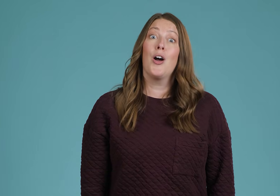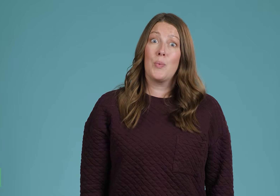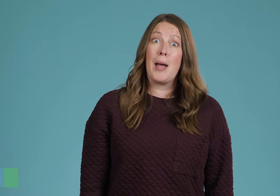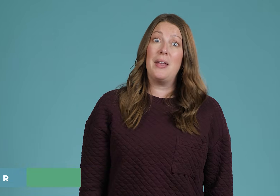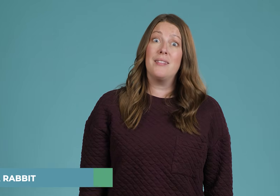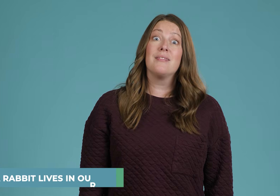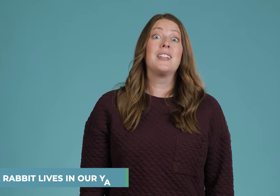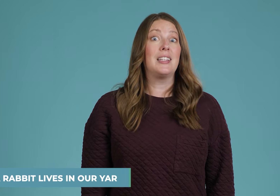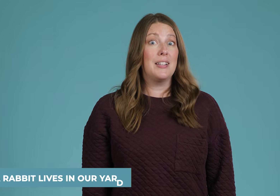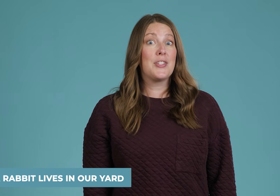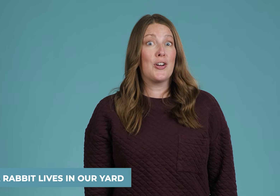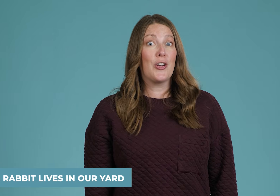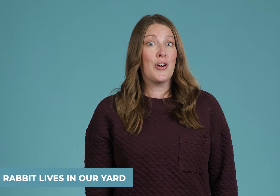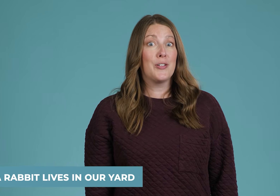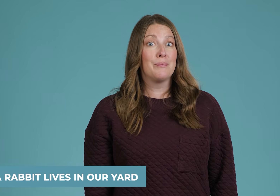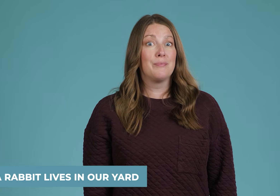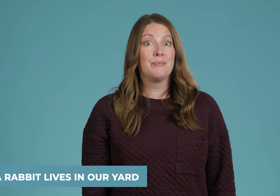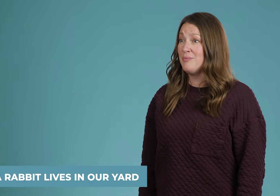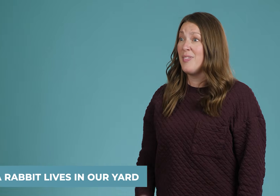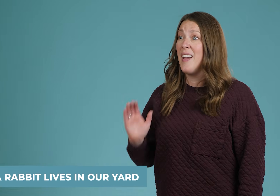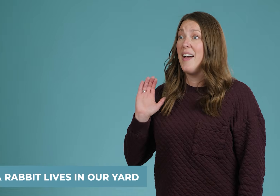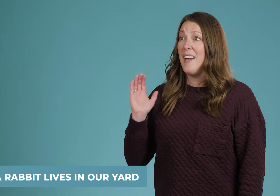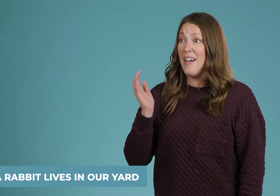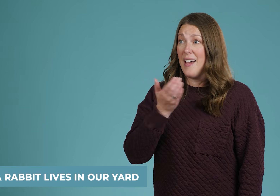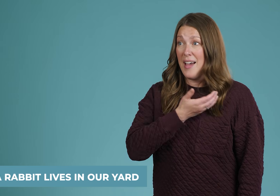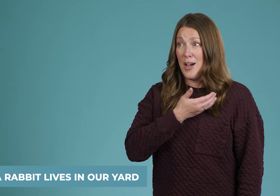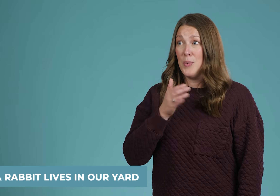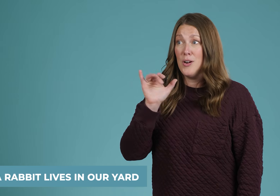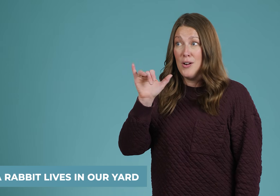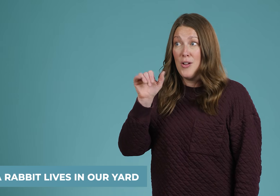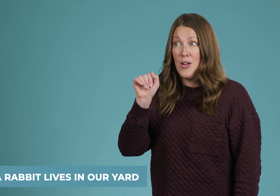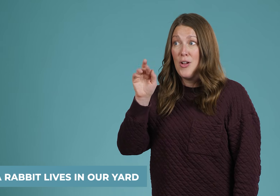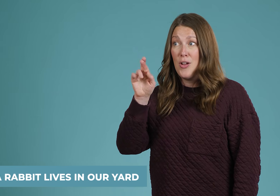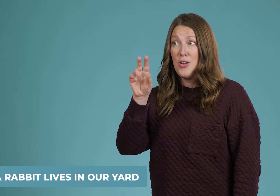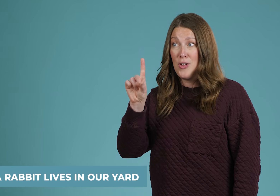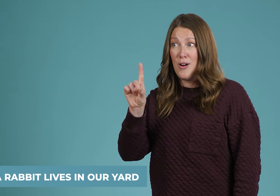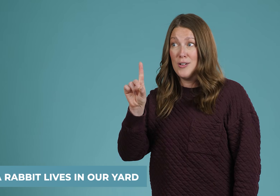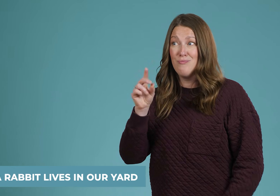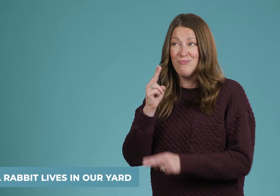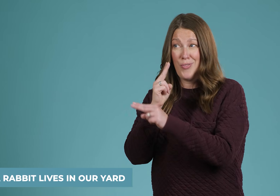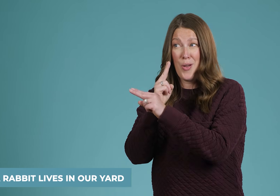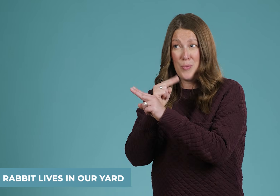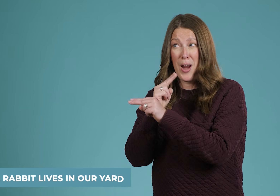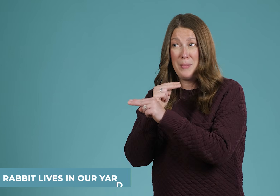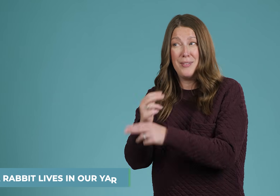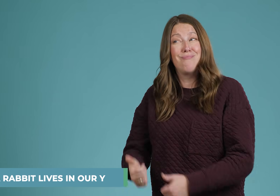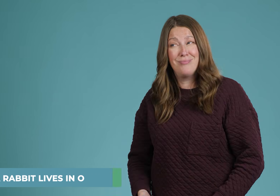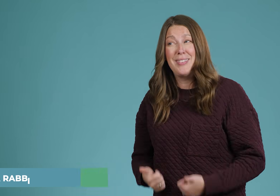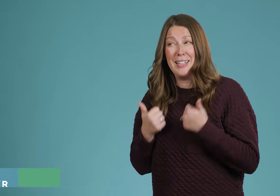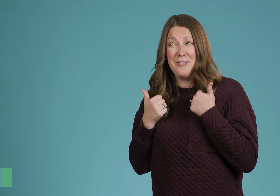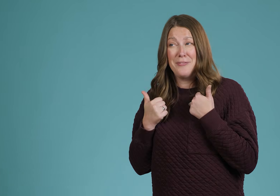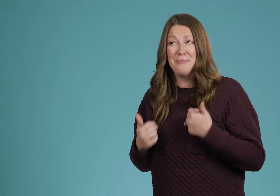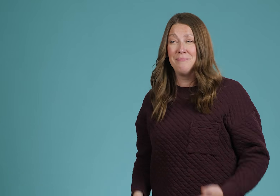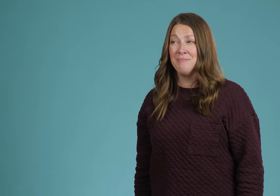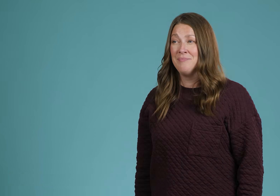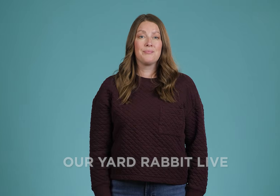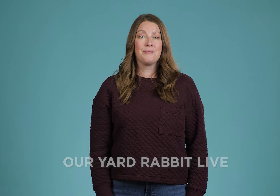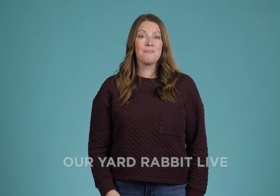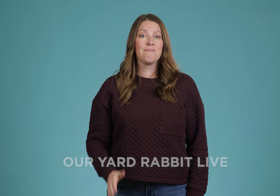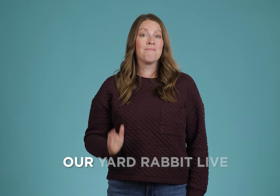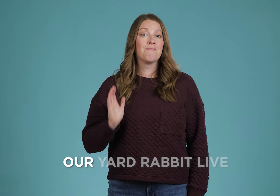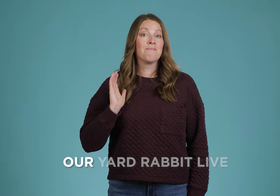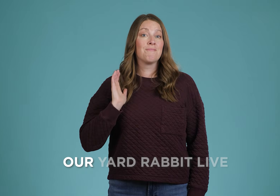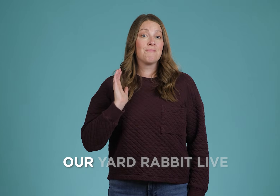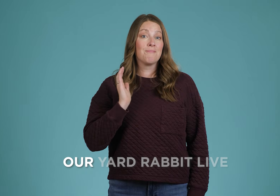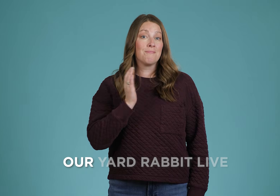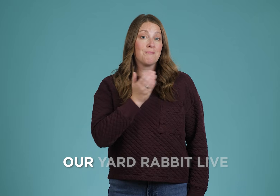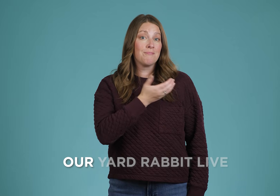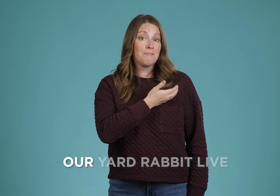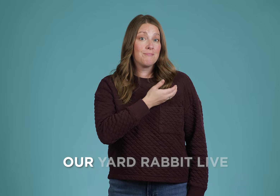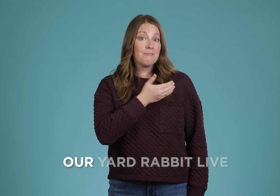a rabbit lives in our yard.